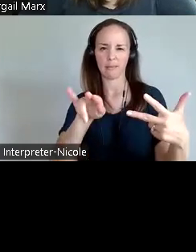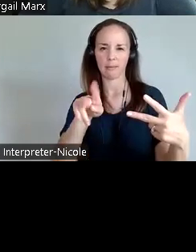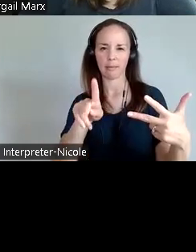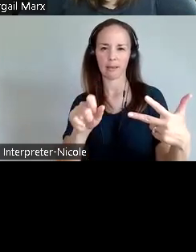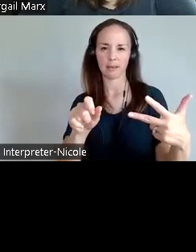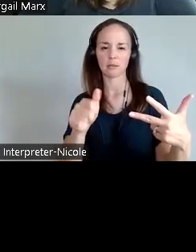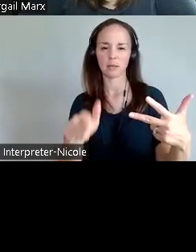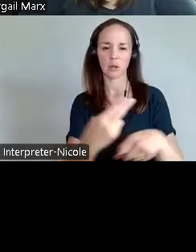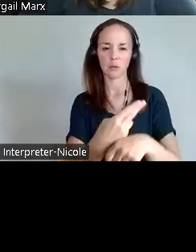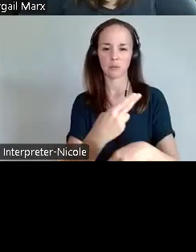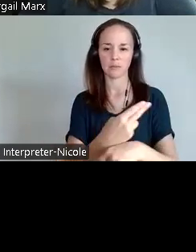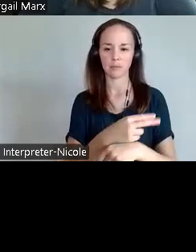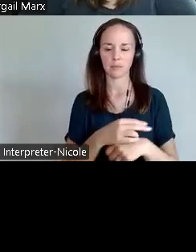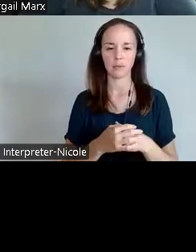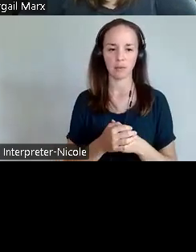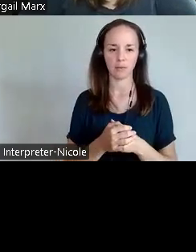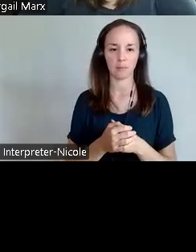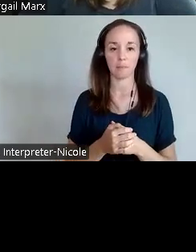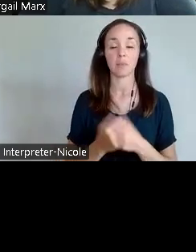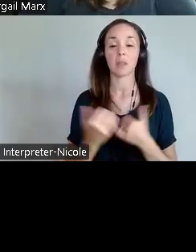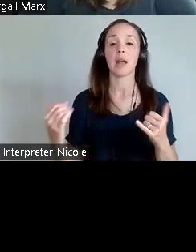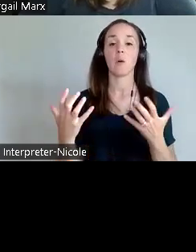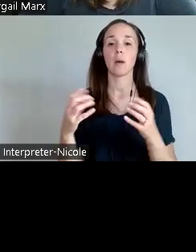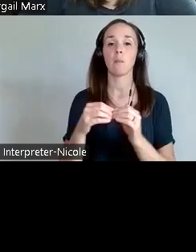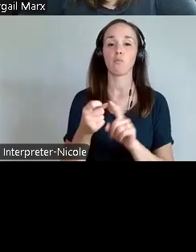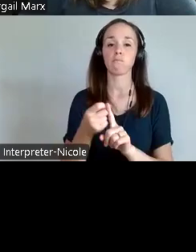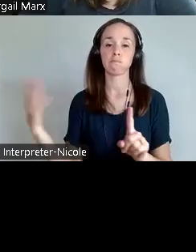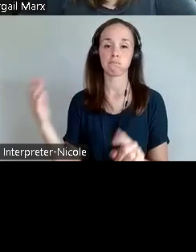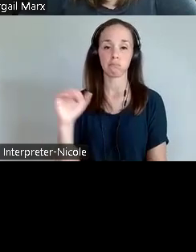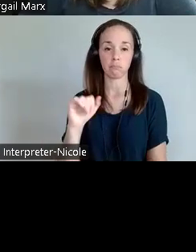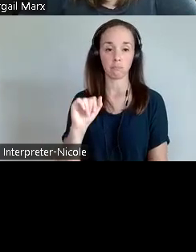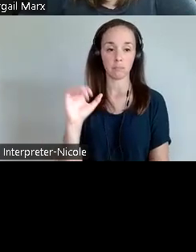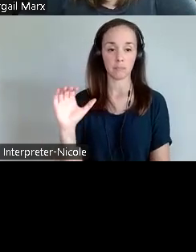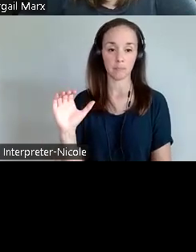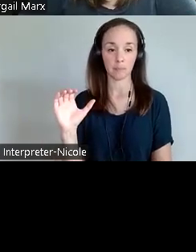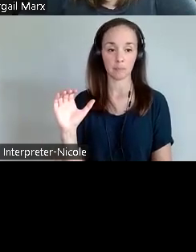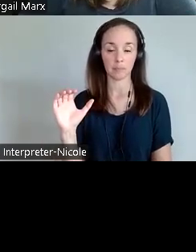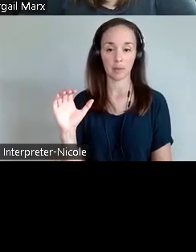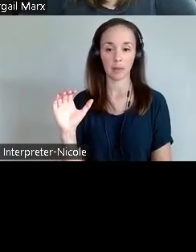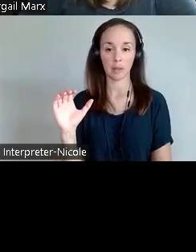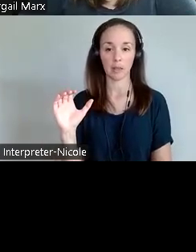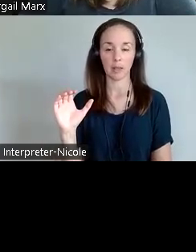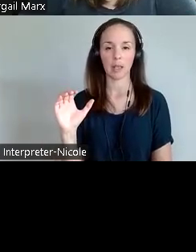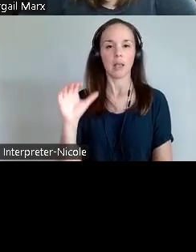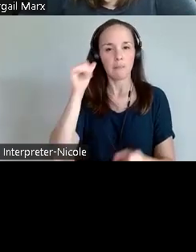So let's talk a little bit more about AAC, and the different low, mid and high-tech.